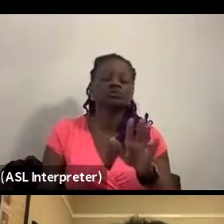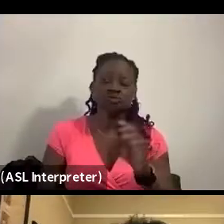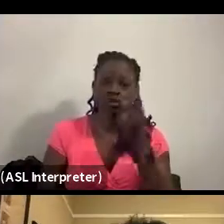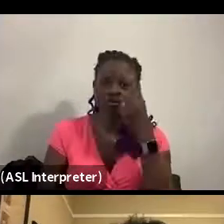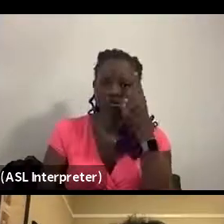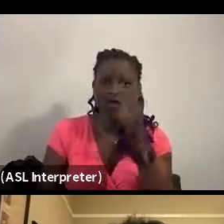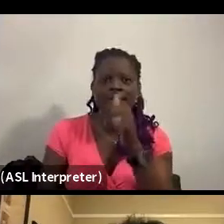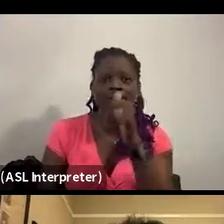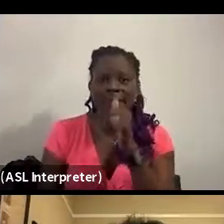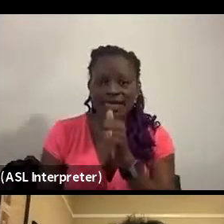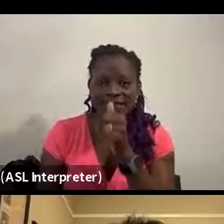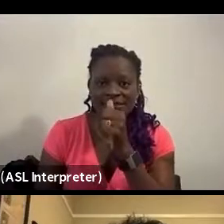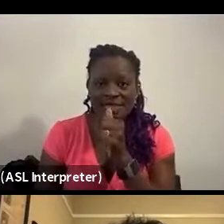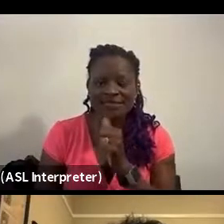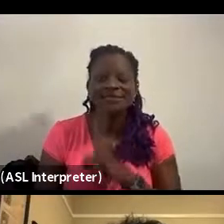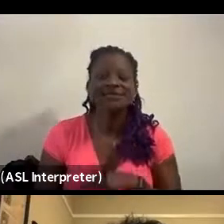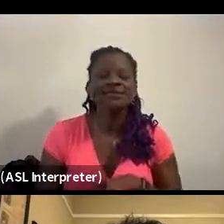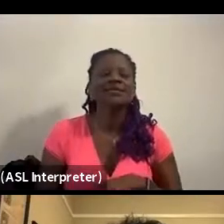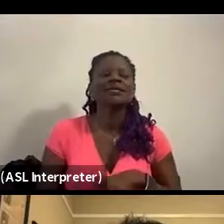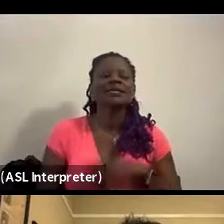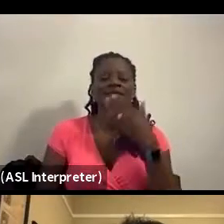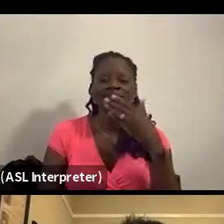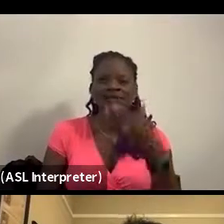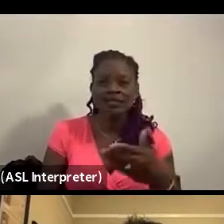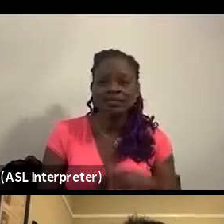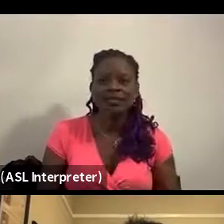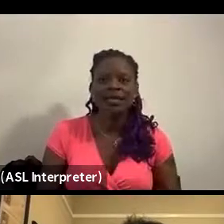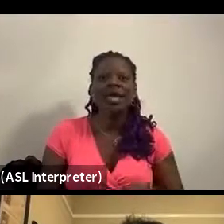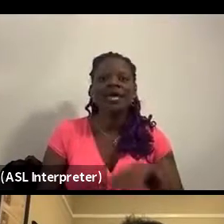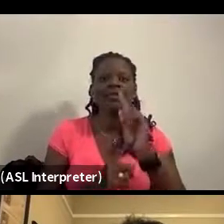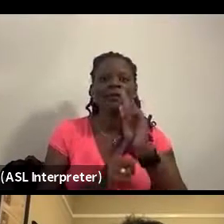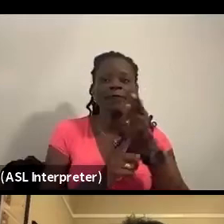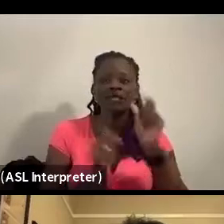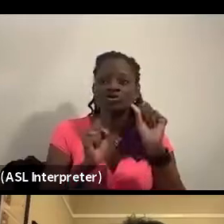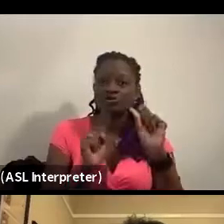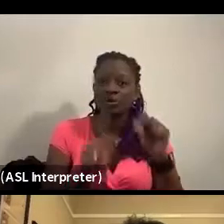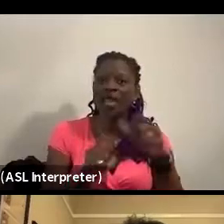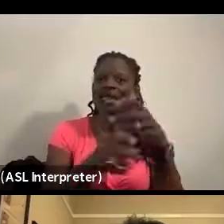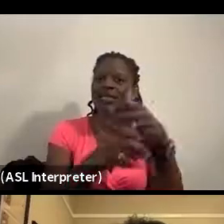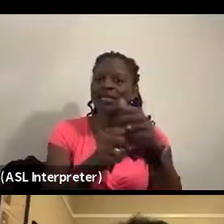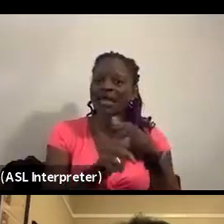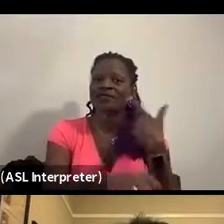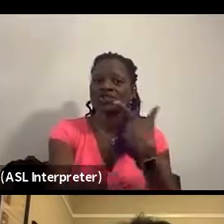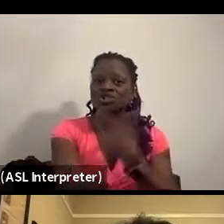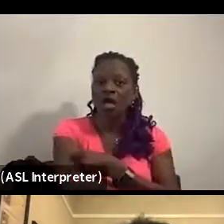when a vaccine is available, then and take advantage of that opportunity.